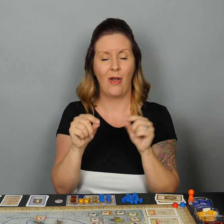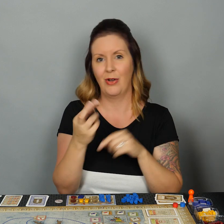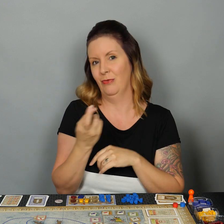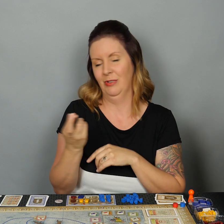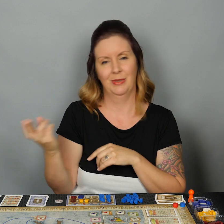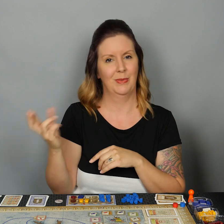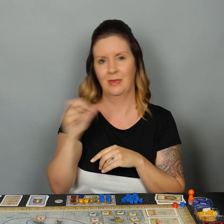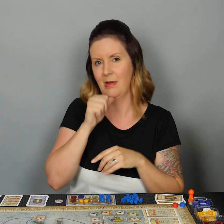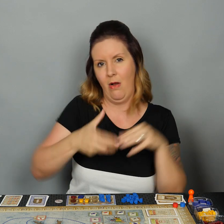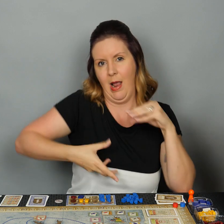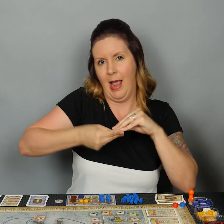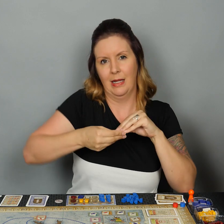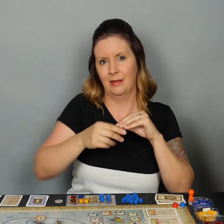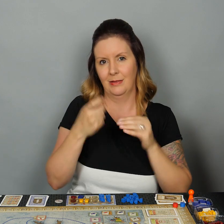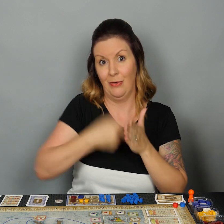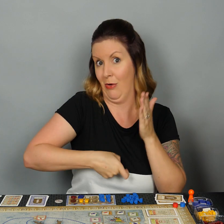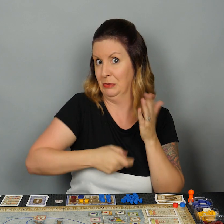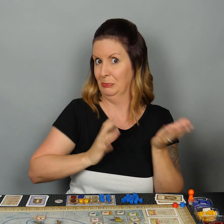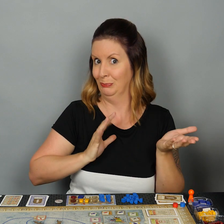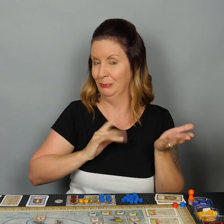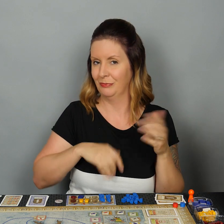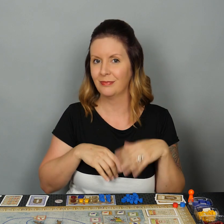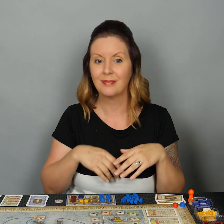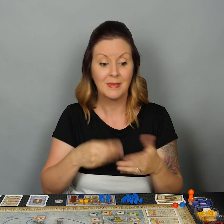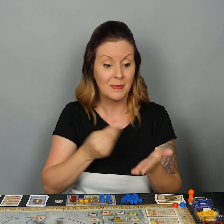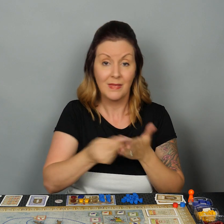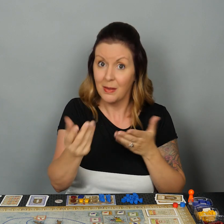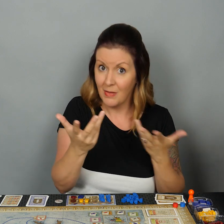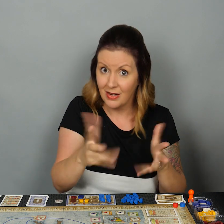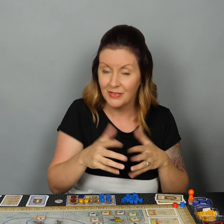pay the additional cost below the card.